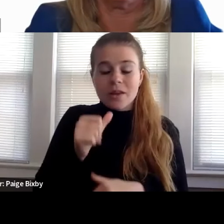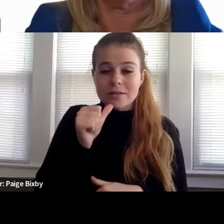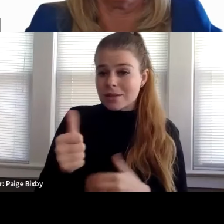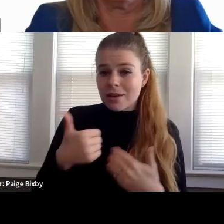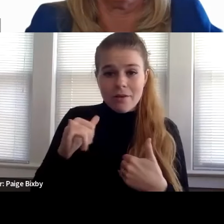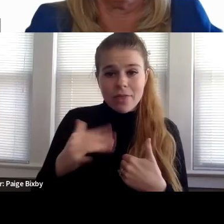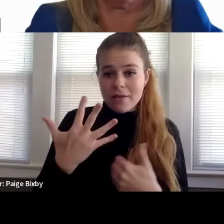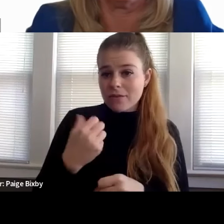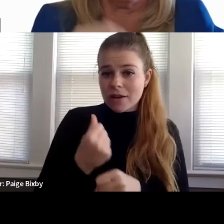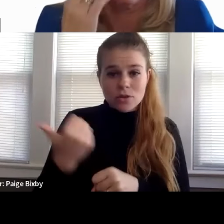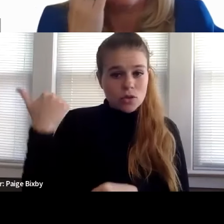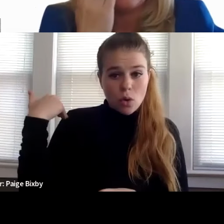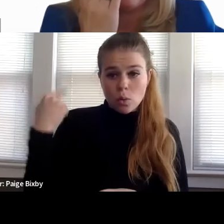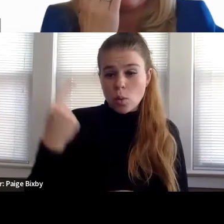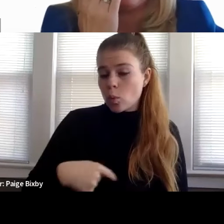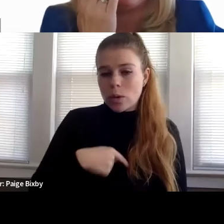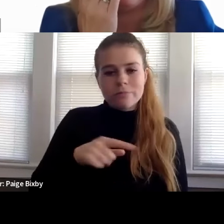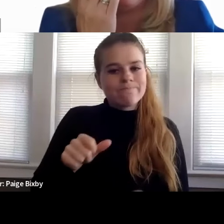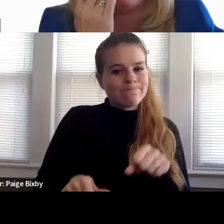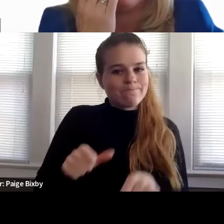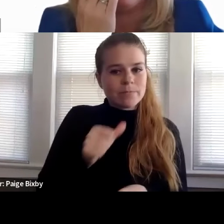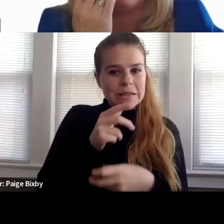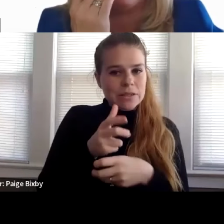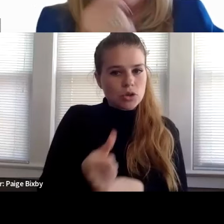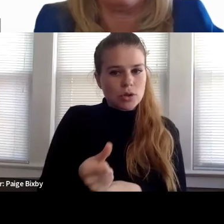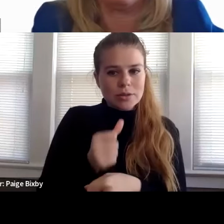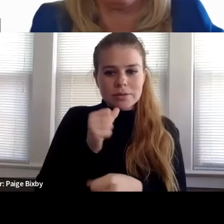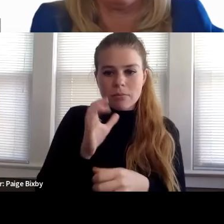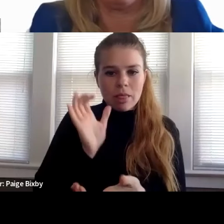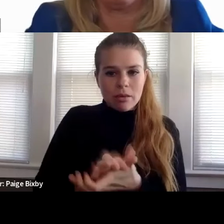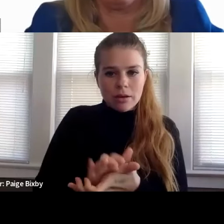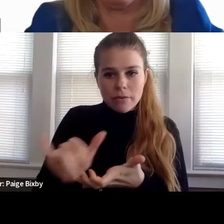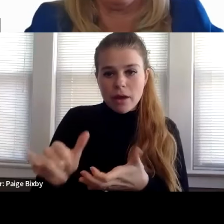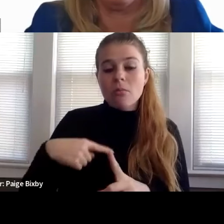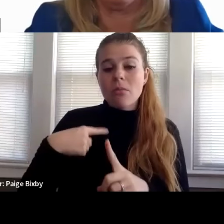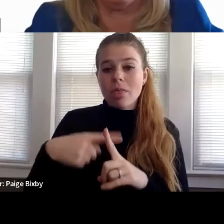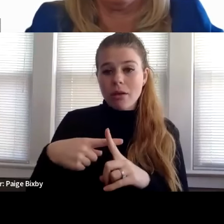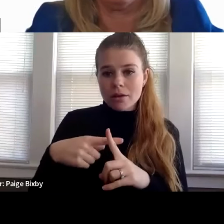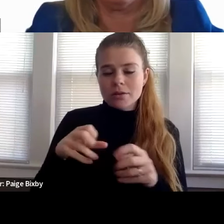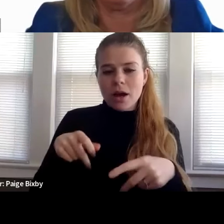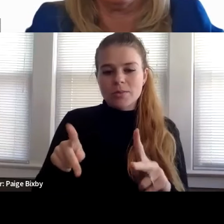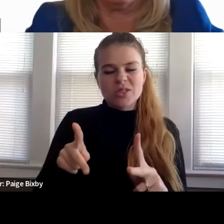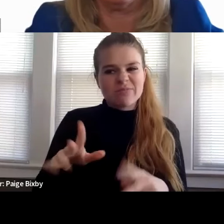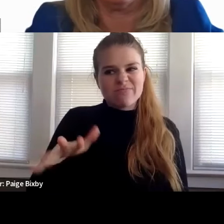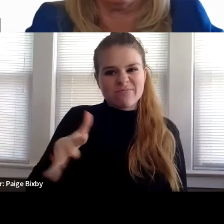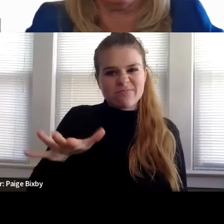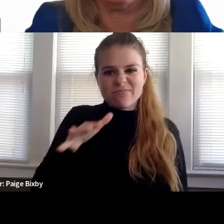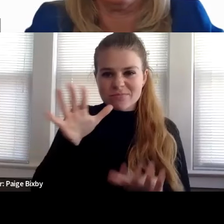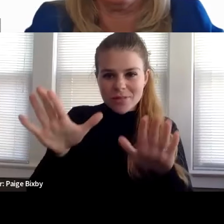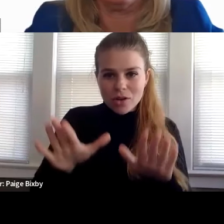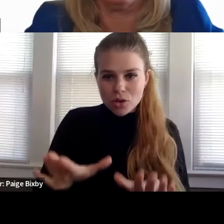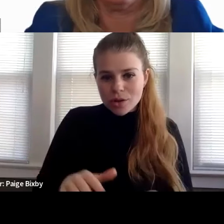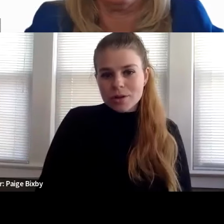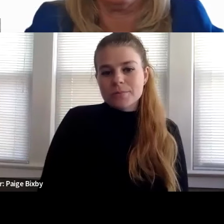We didn't trust it, we didn't believe in it. And plus the opportunities weren't that great. So I can't emphasize enough,